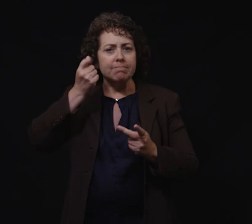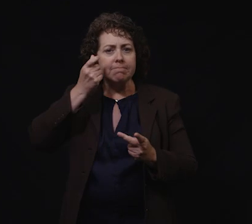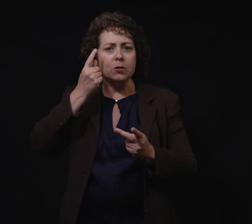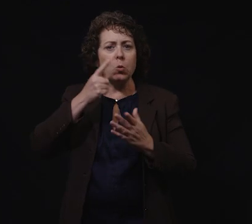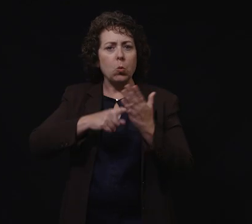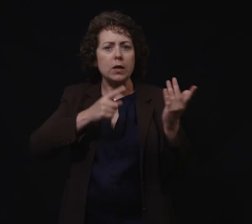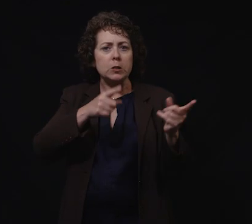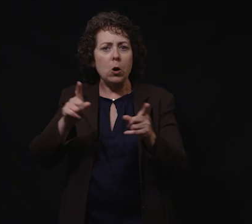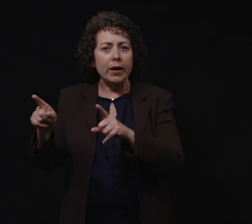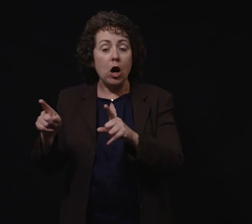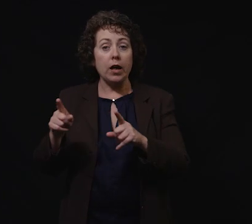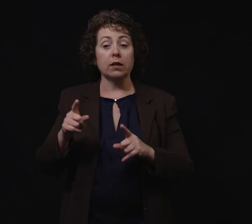available